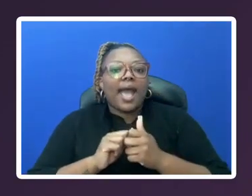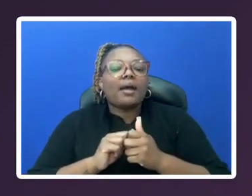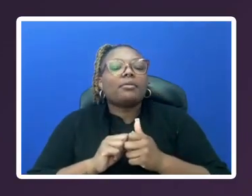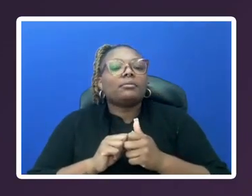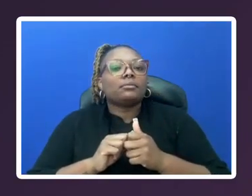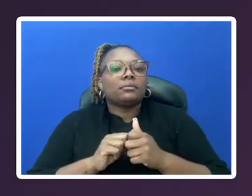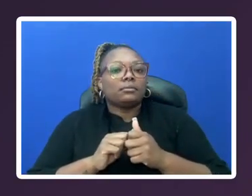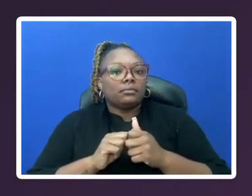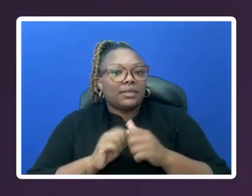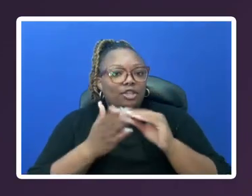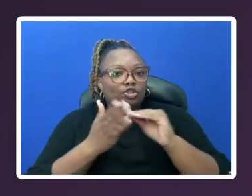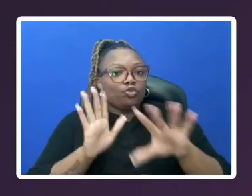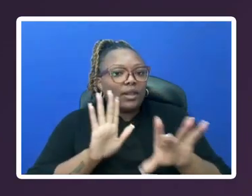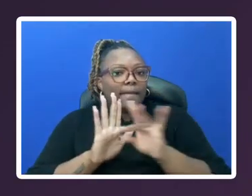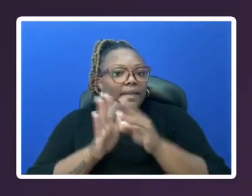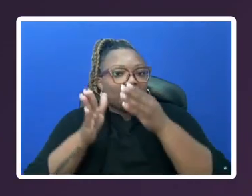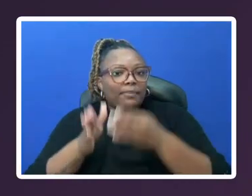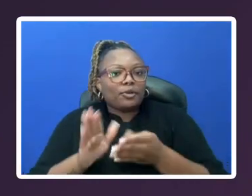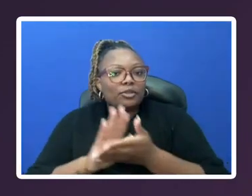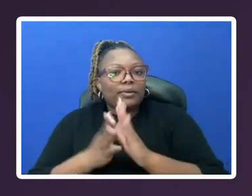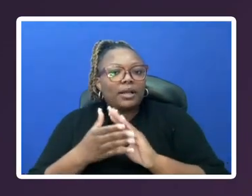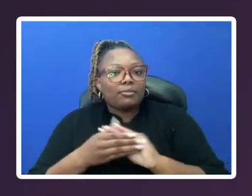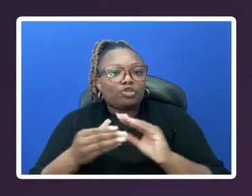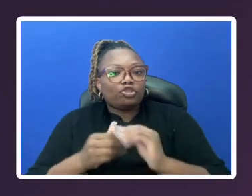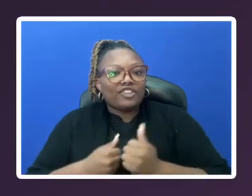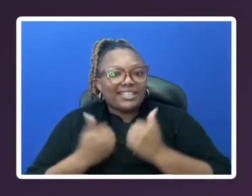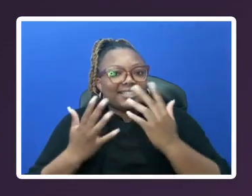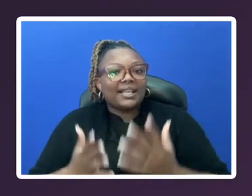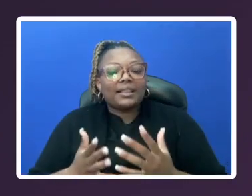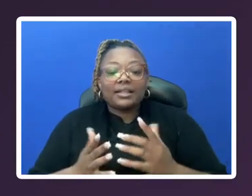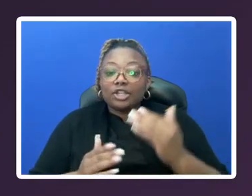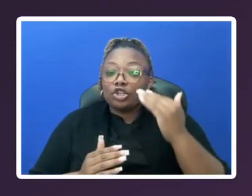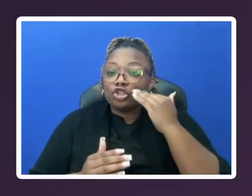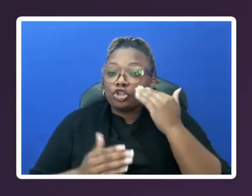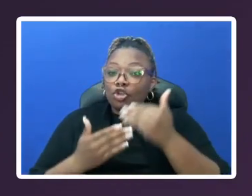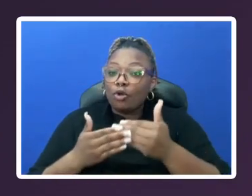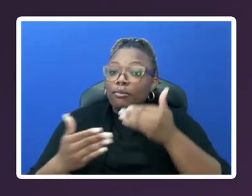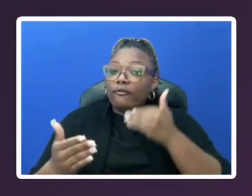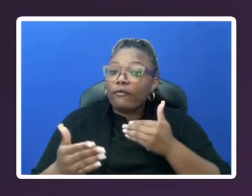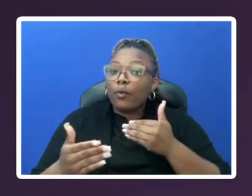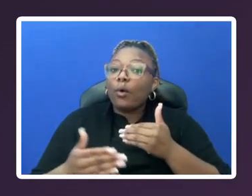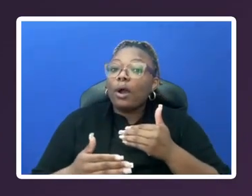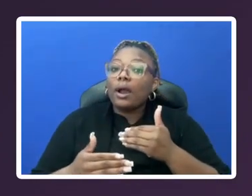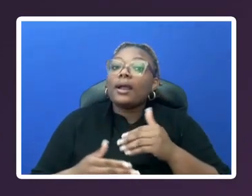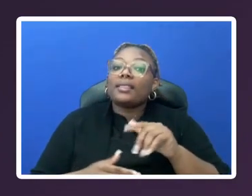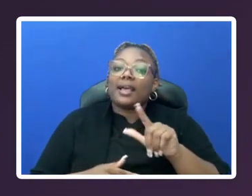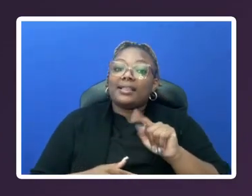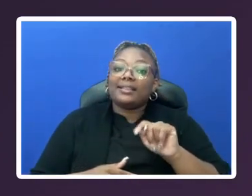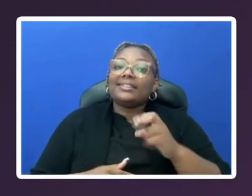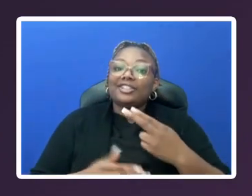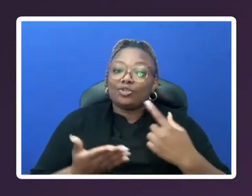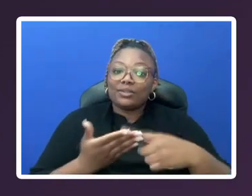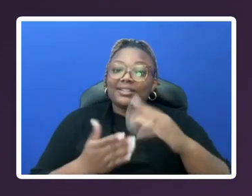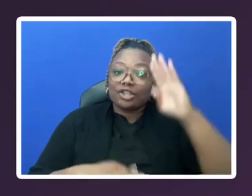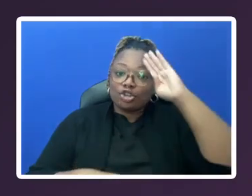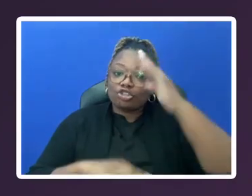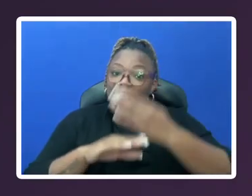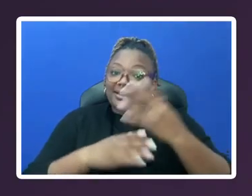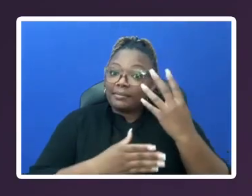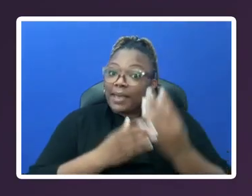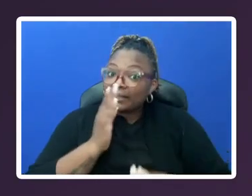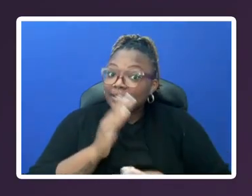and if she knew beforehand that Leticia would talk about her son. So there's a picture up